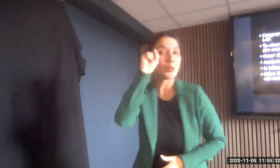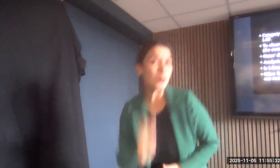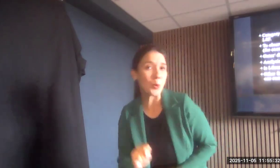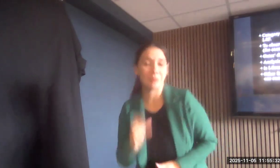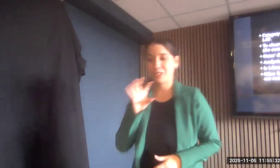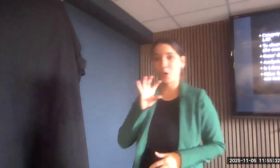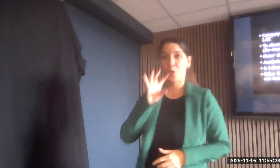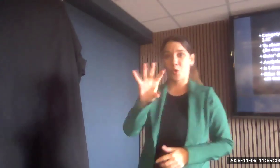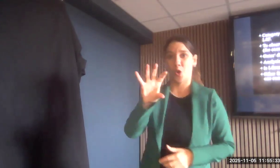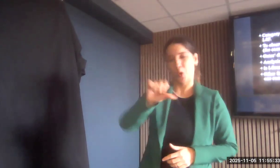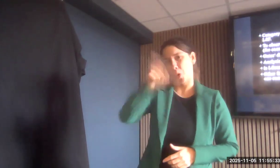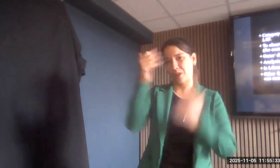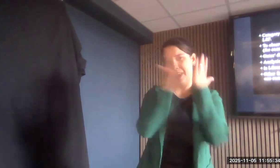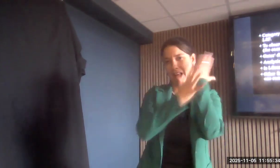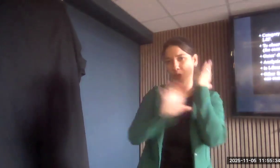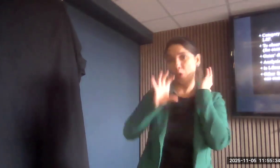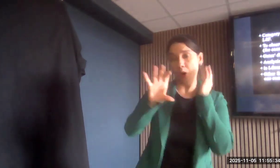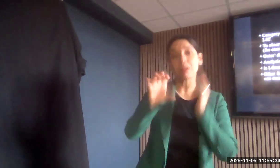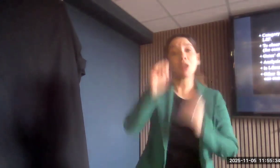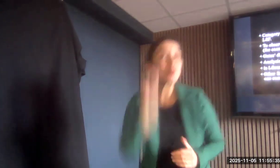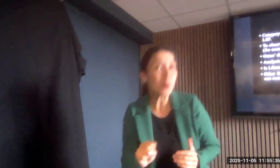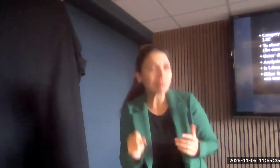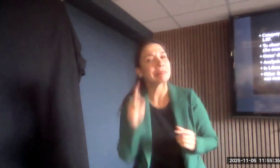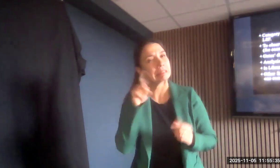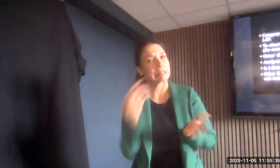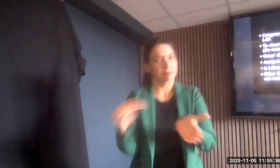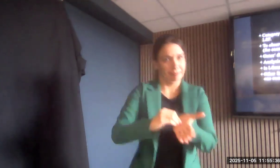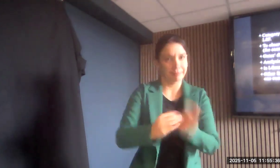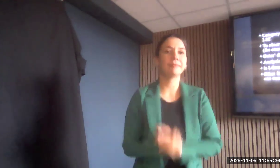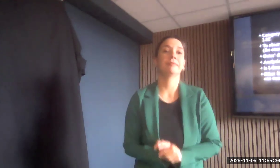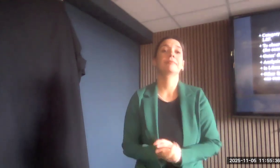Locally, so we have the example there of the sign for